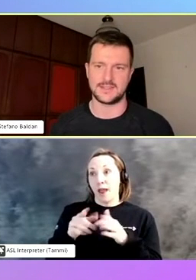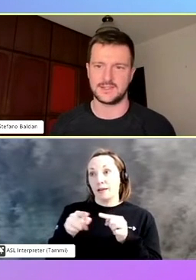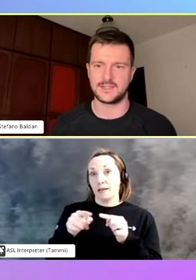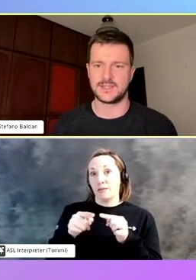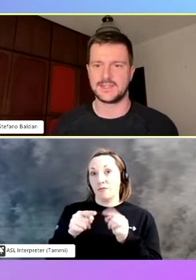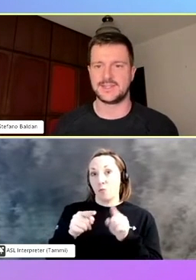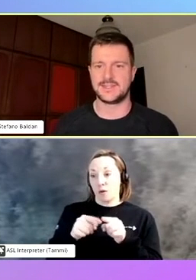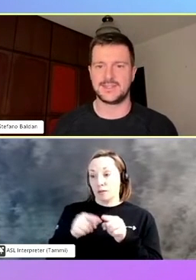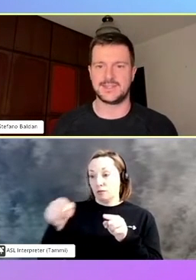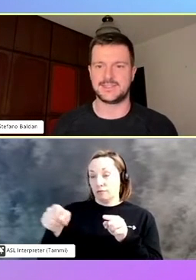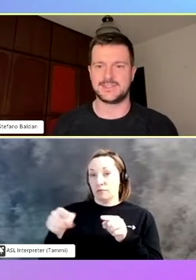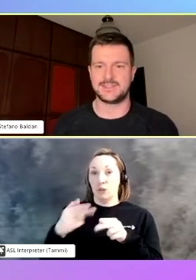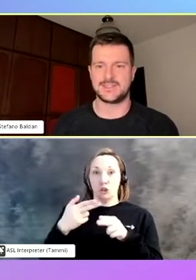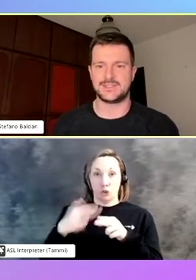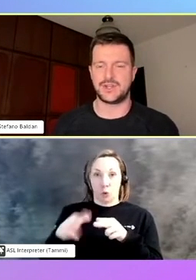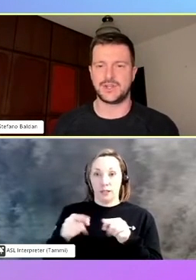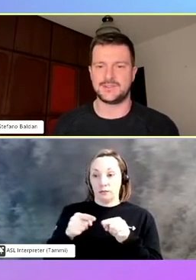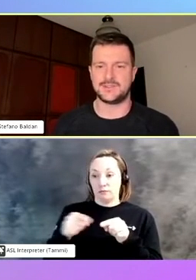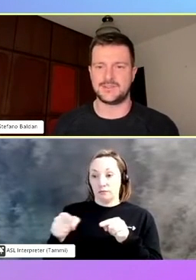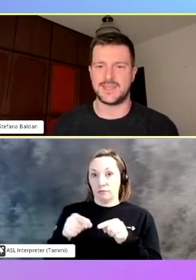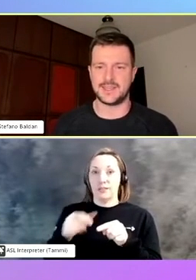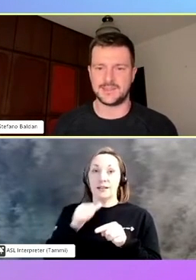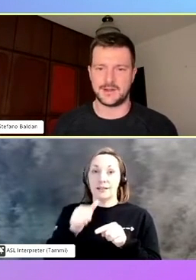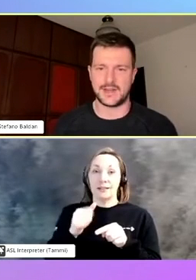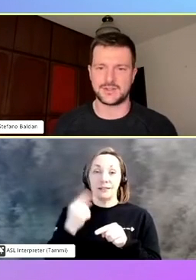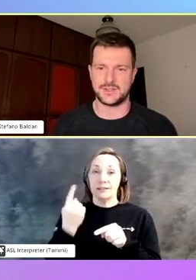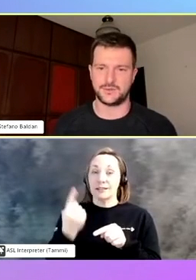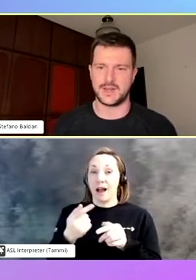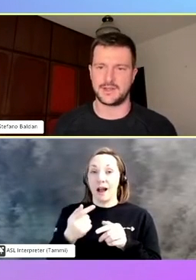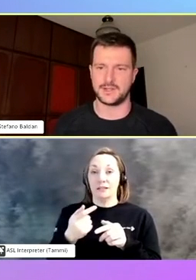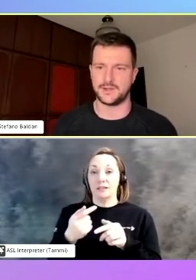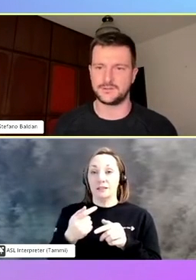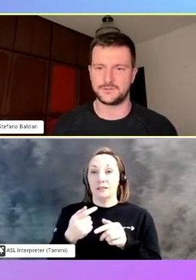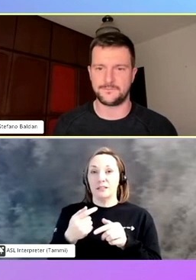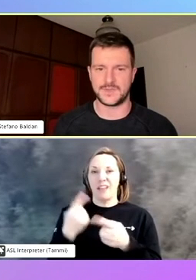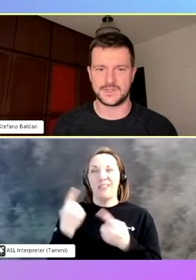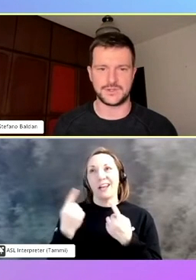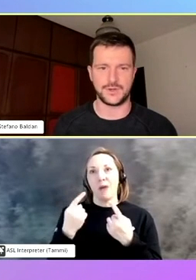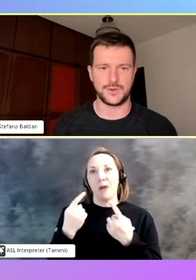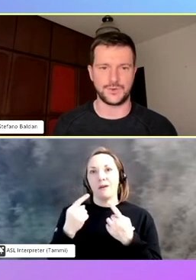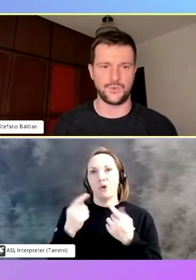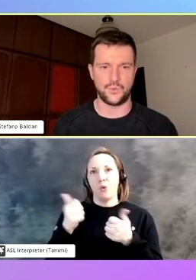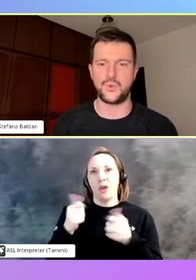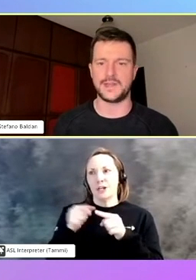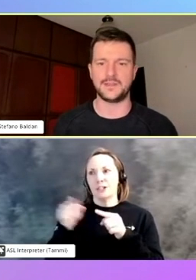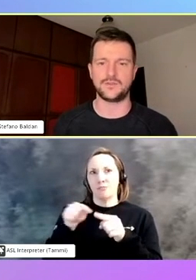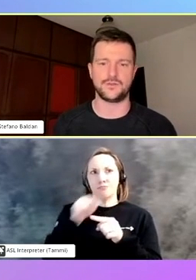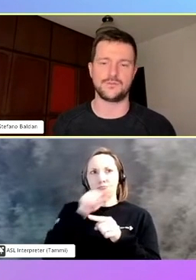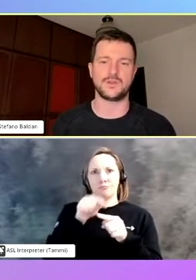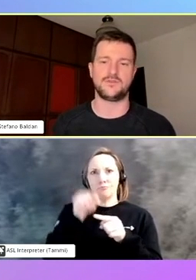Where you can get easily is what we call this audit remediation. So doing an audit, find hundreds of issues,